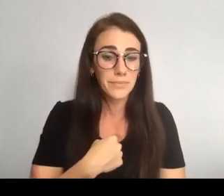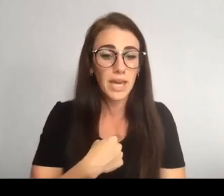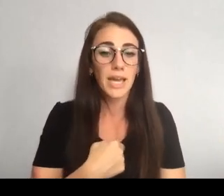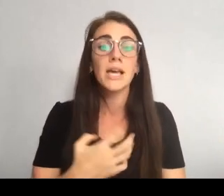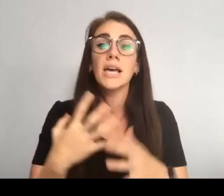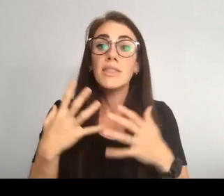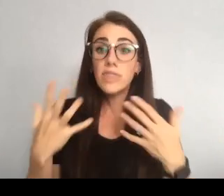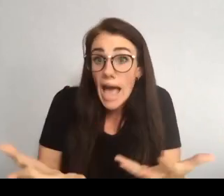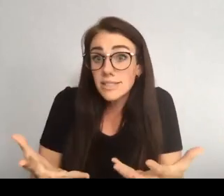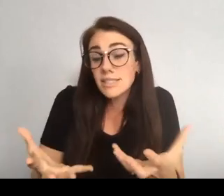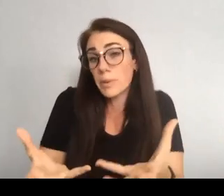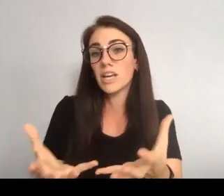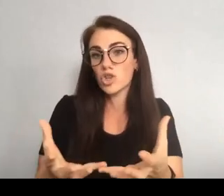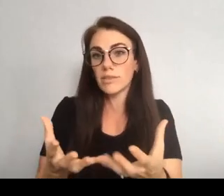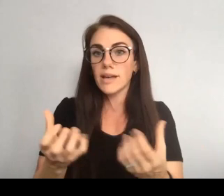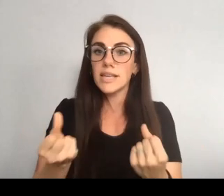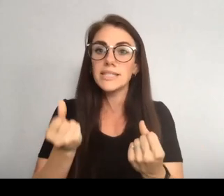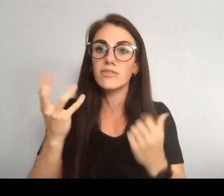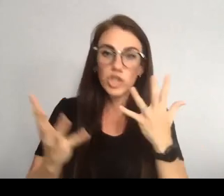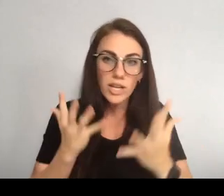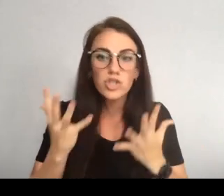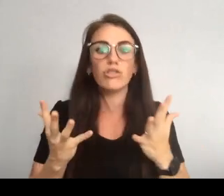Ok, That's depiction as the idea gesturing